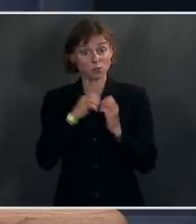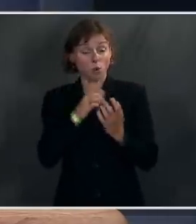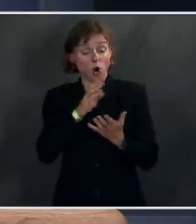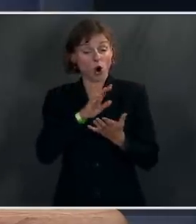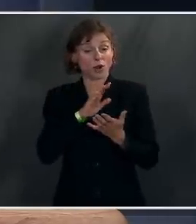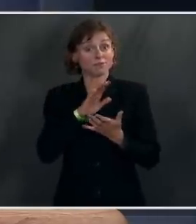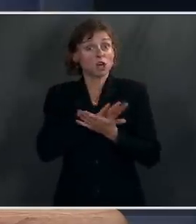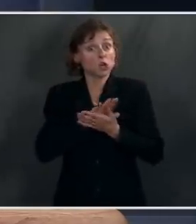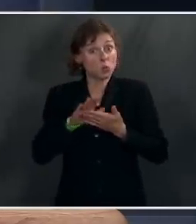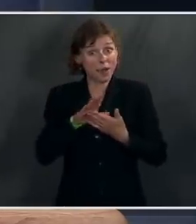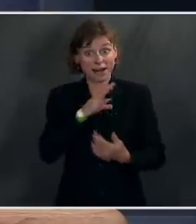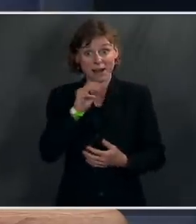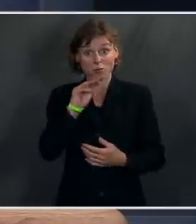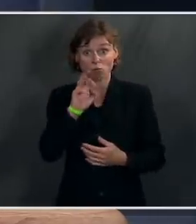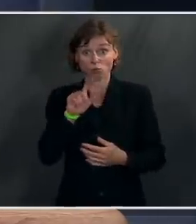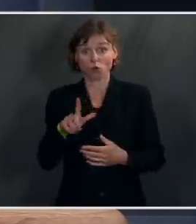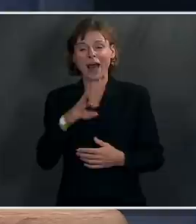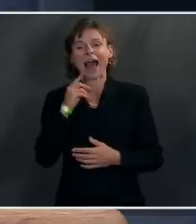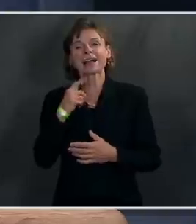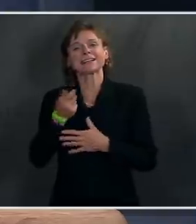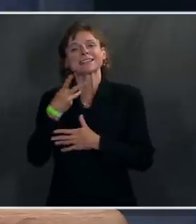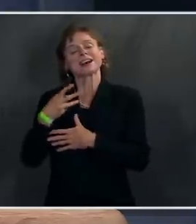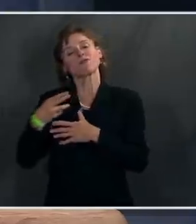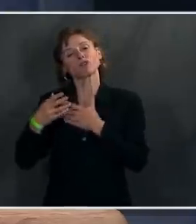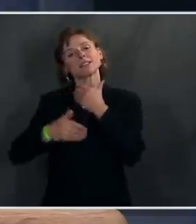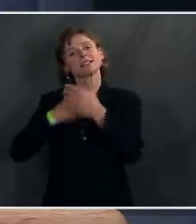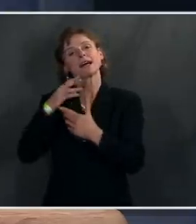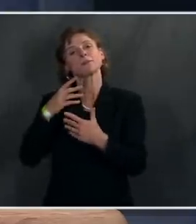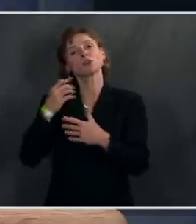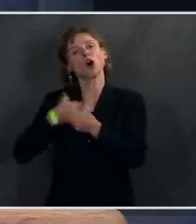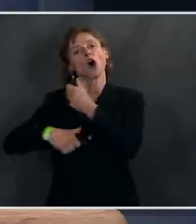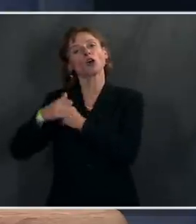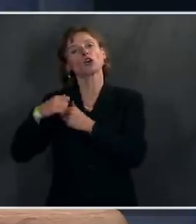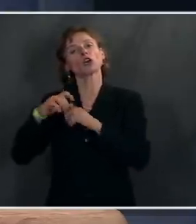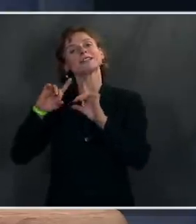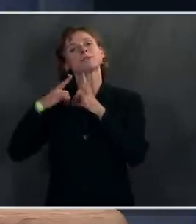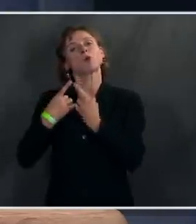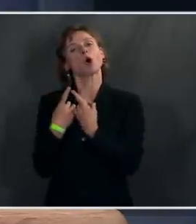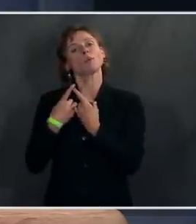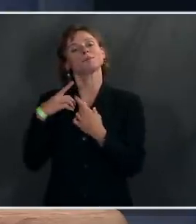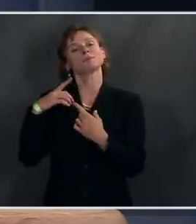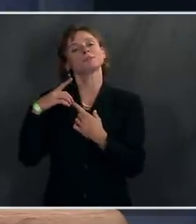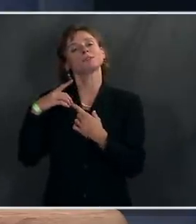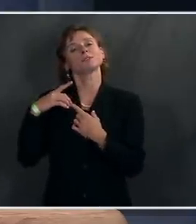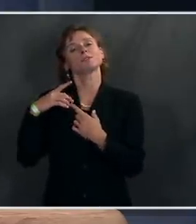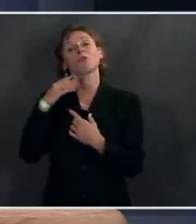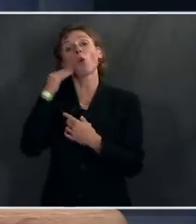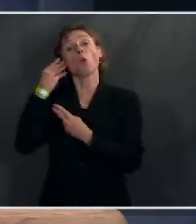There are also a number of steps that are under the purview of the Department of Homeland Security and Secretary Mayorkas, who, of course, as you know,